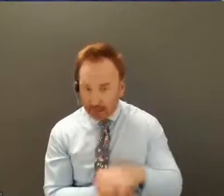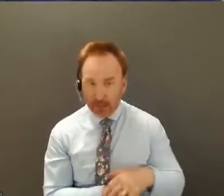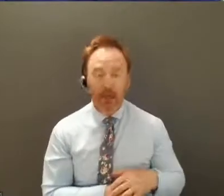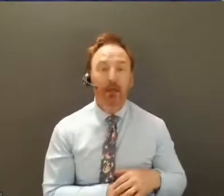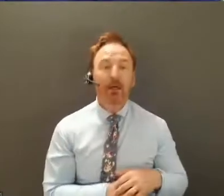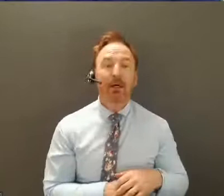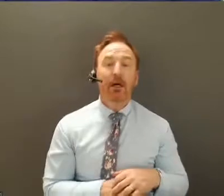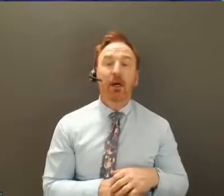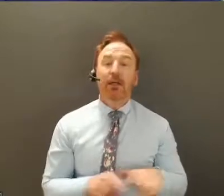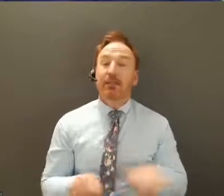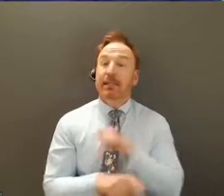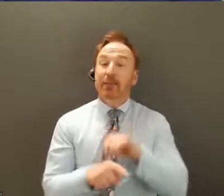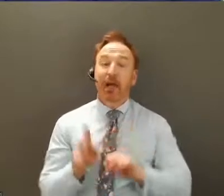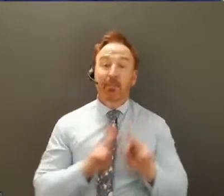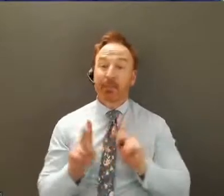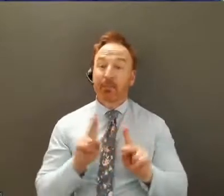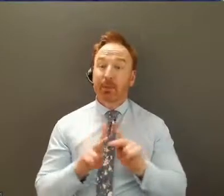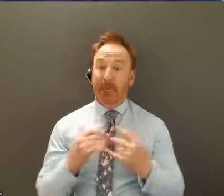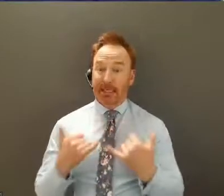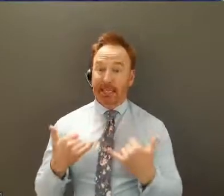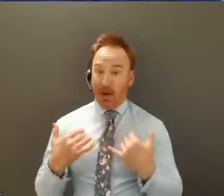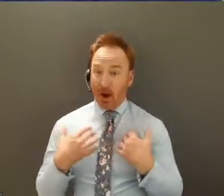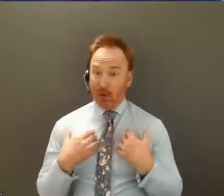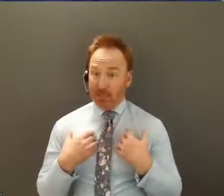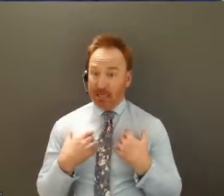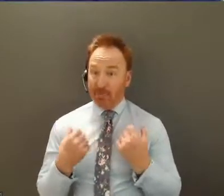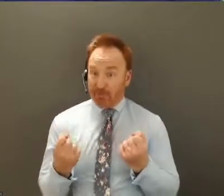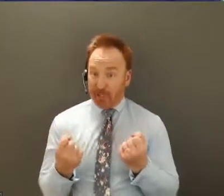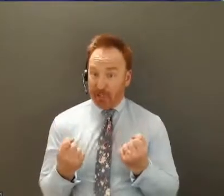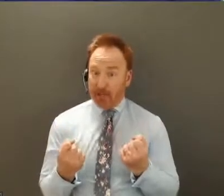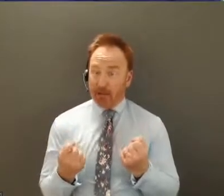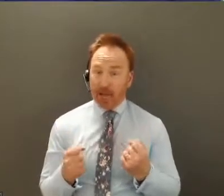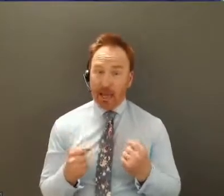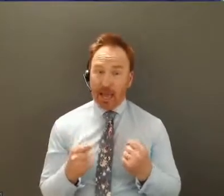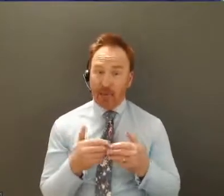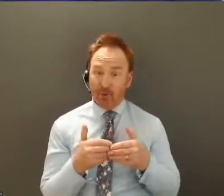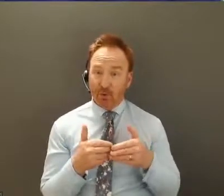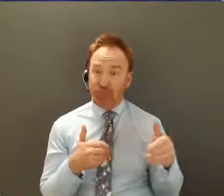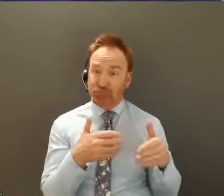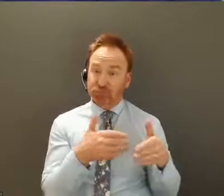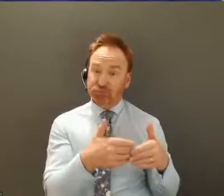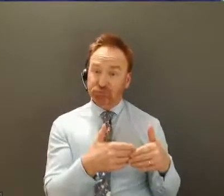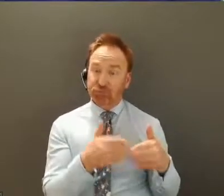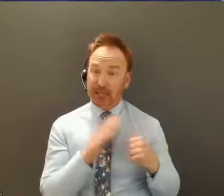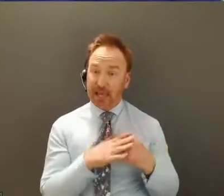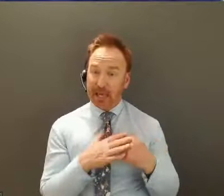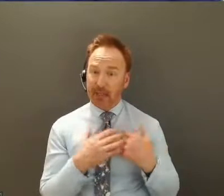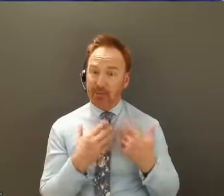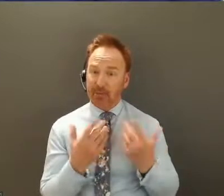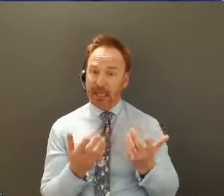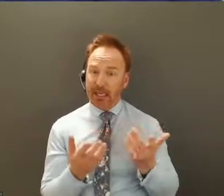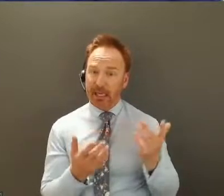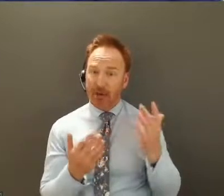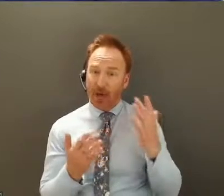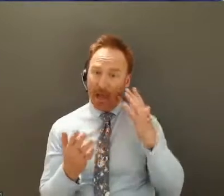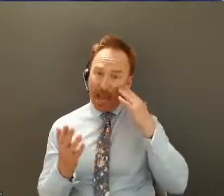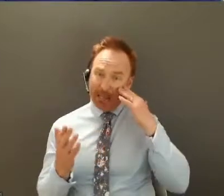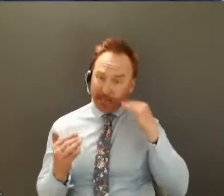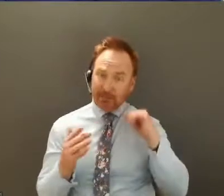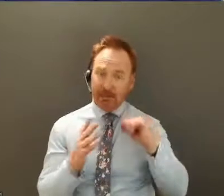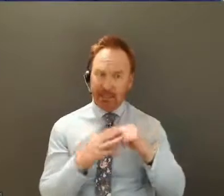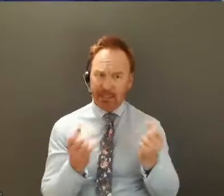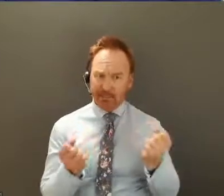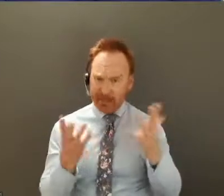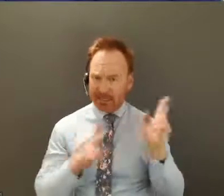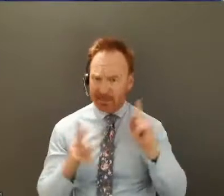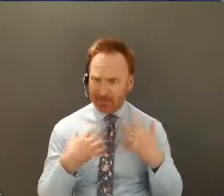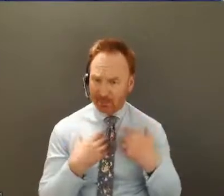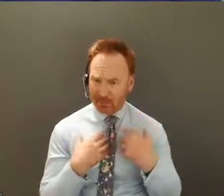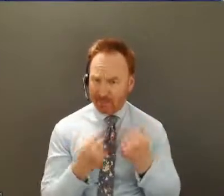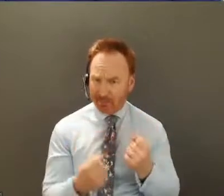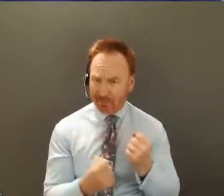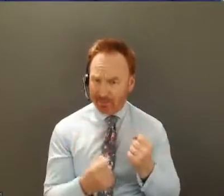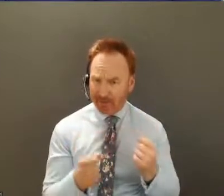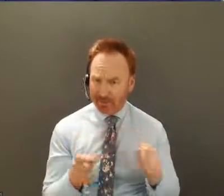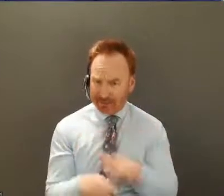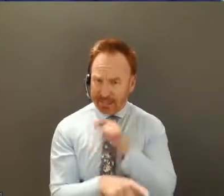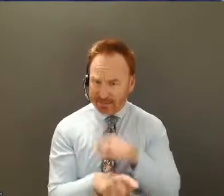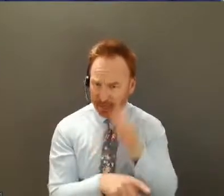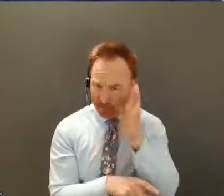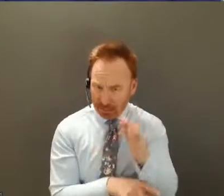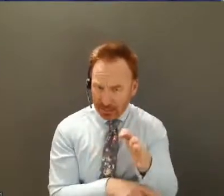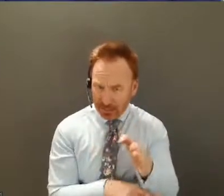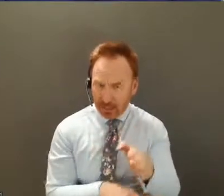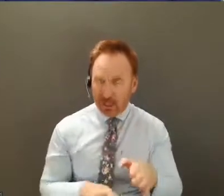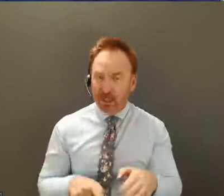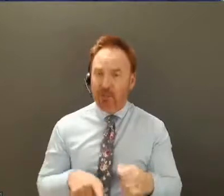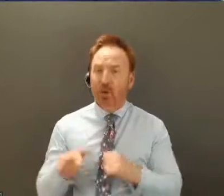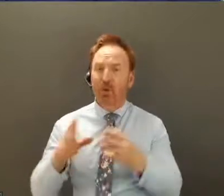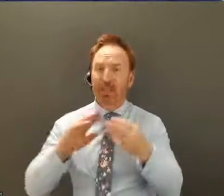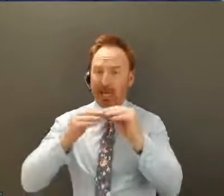in.